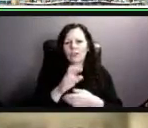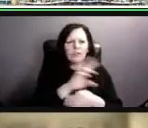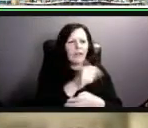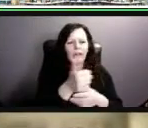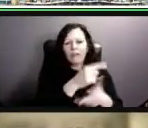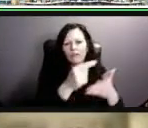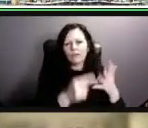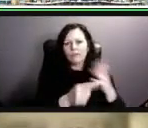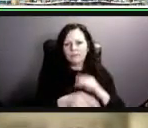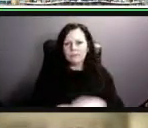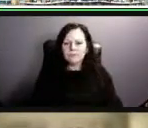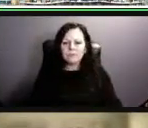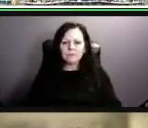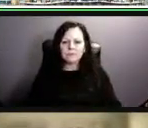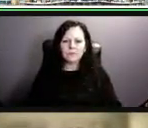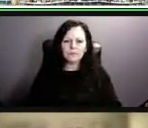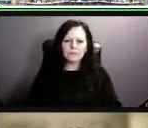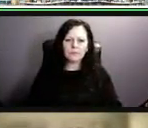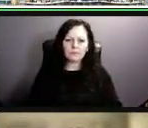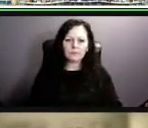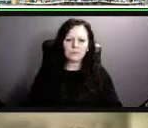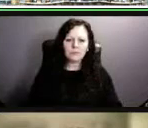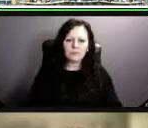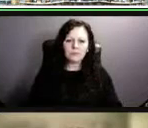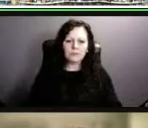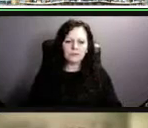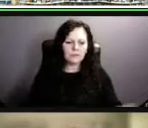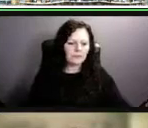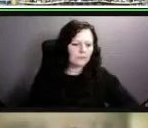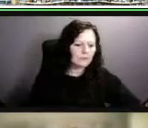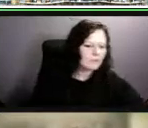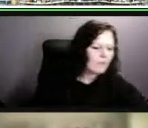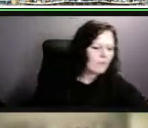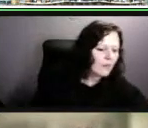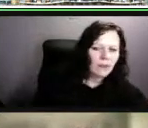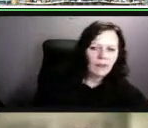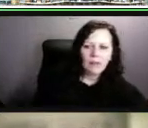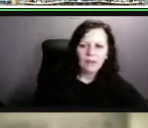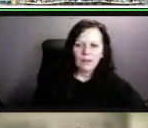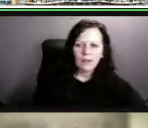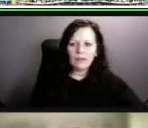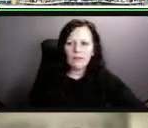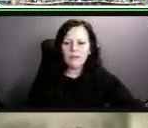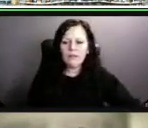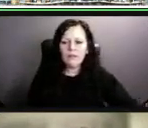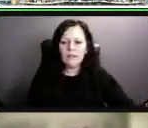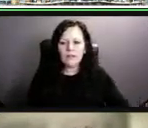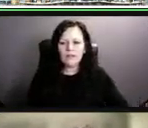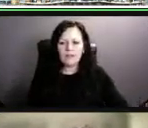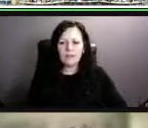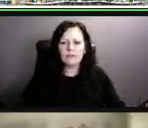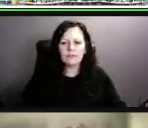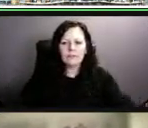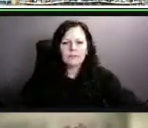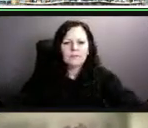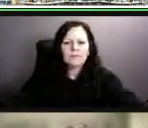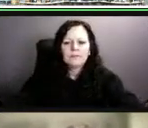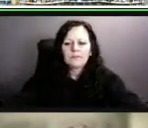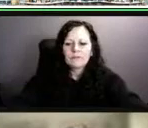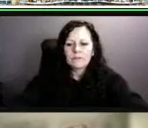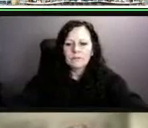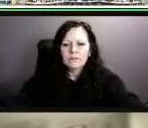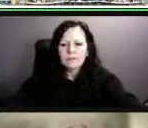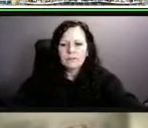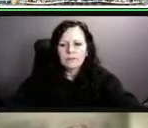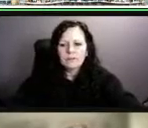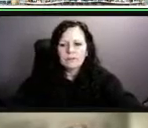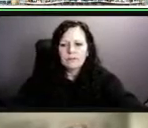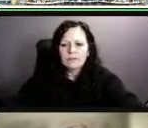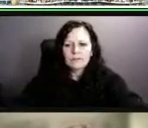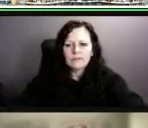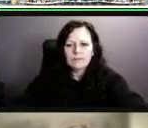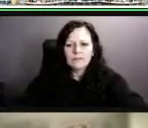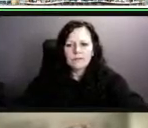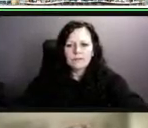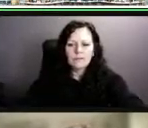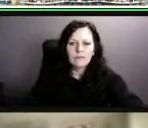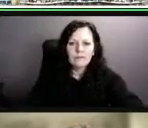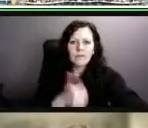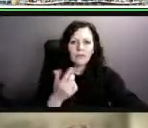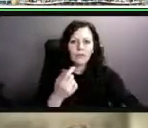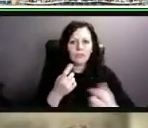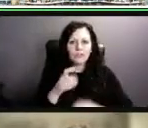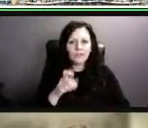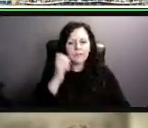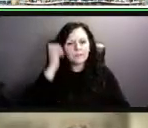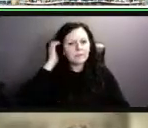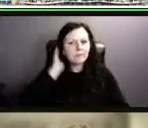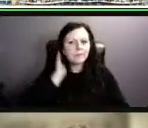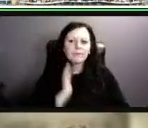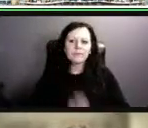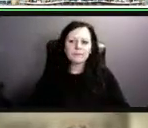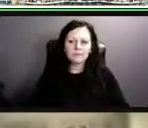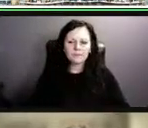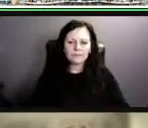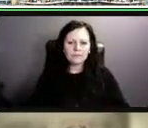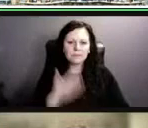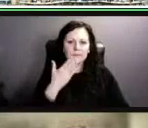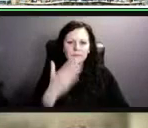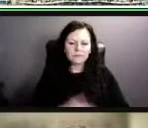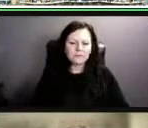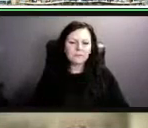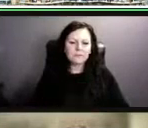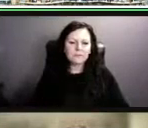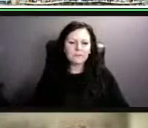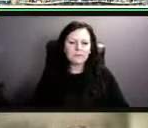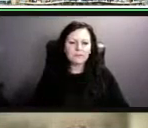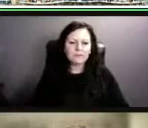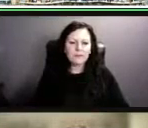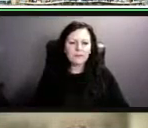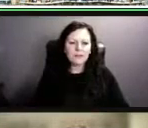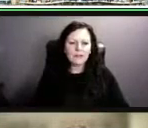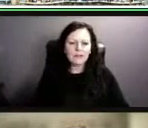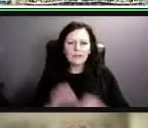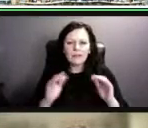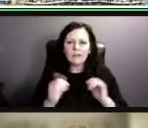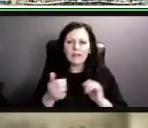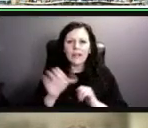THE 75 SEATS OR THE OTHER